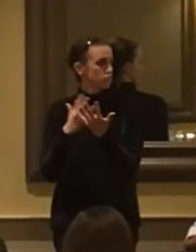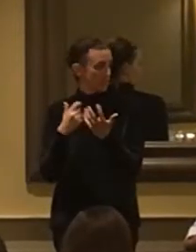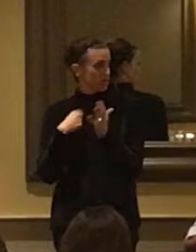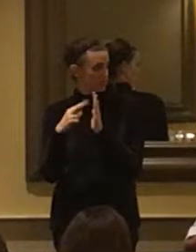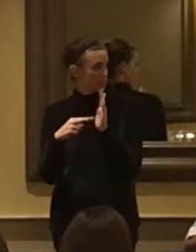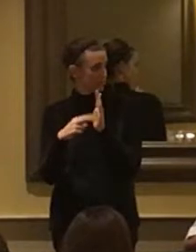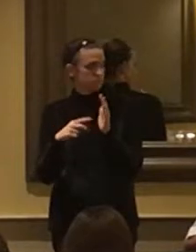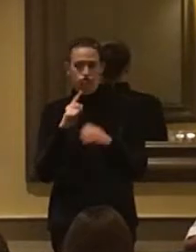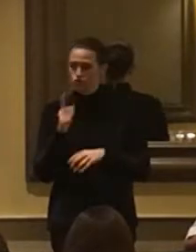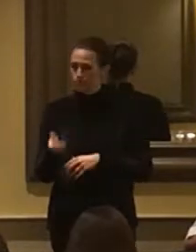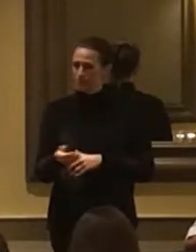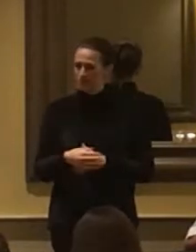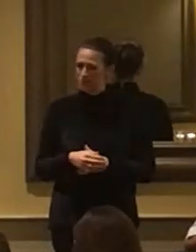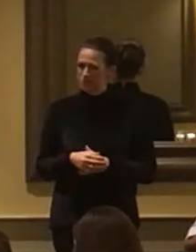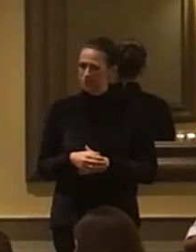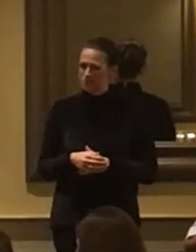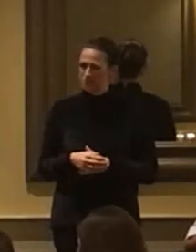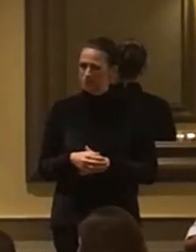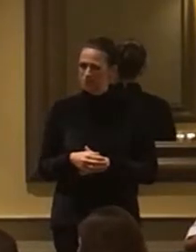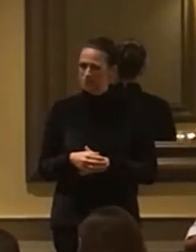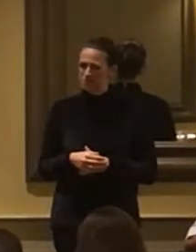Sure.